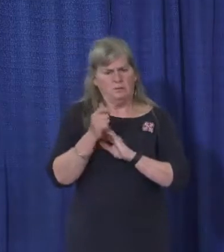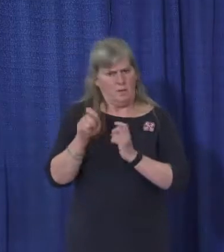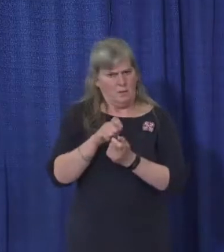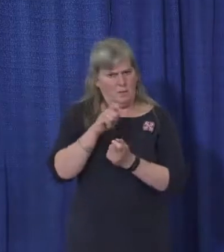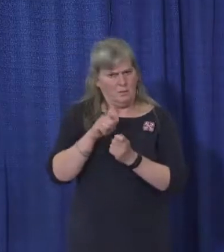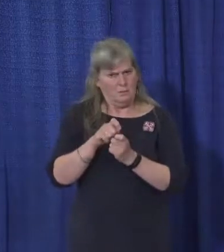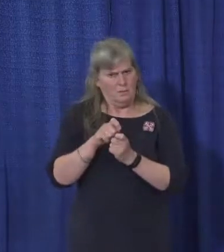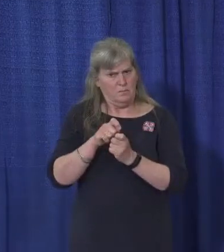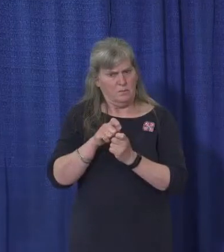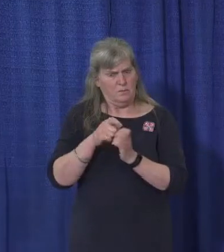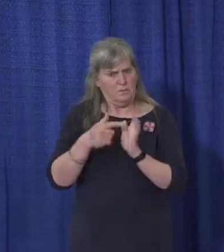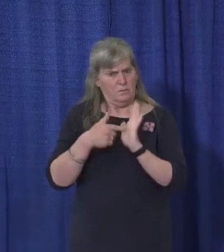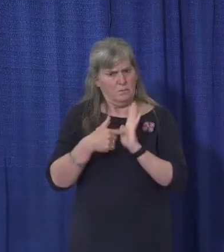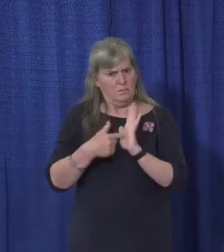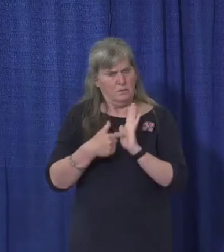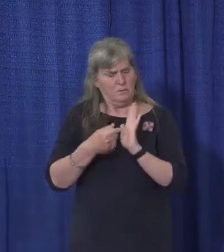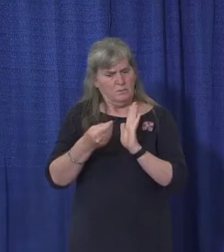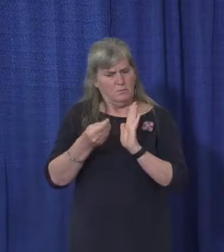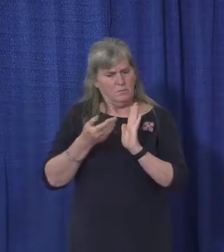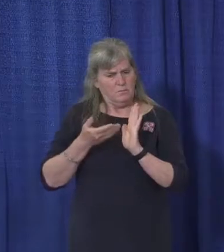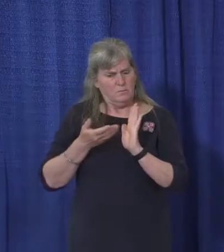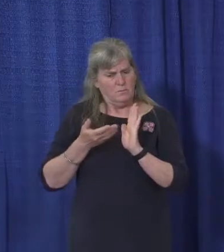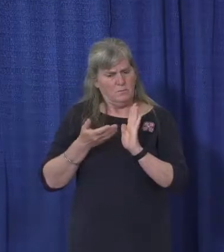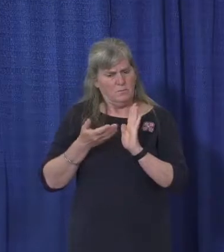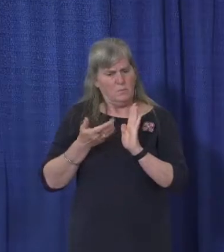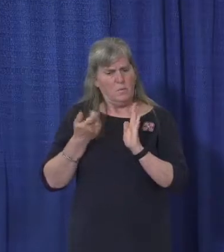Andre: Can you give specific examples of when